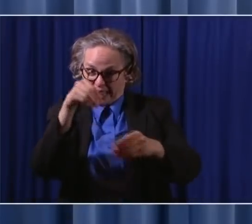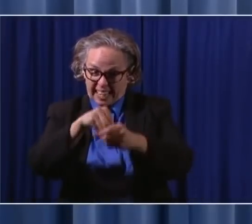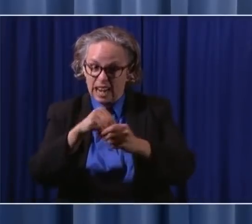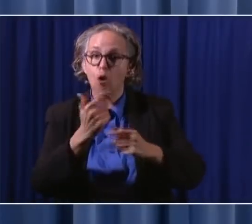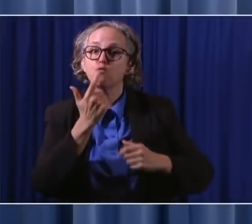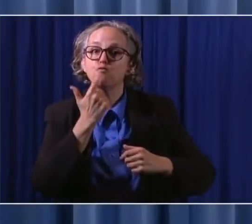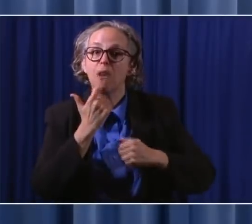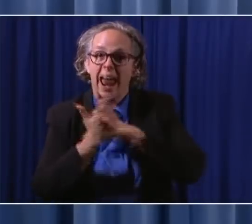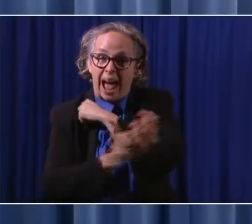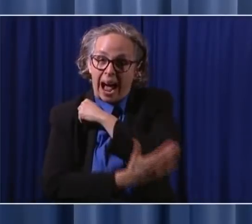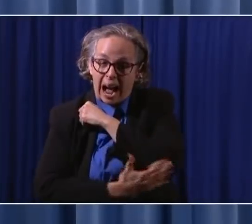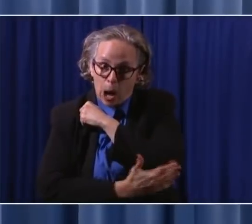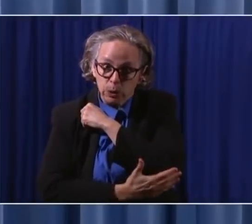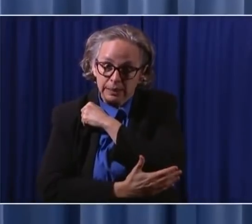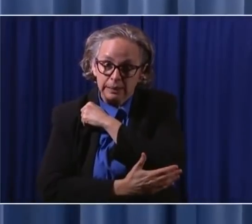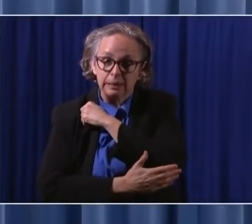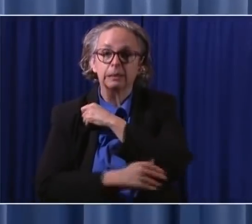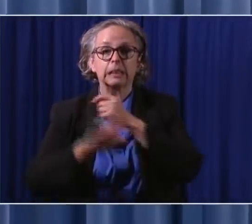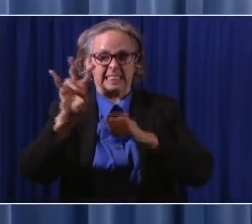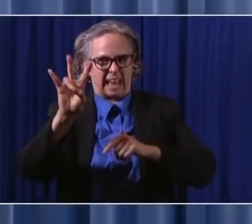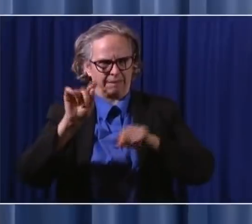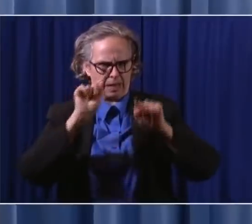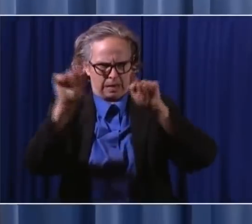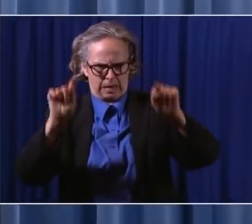THE MASK IN PUBLIC WILL GO OFF.